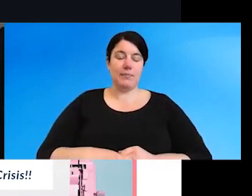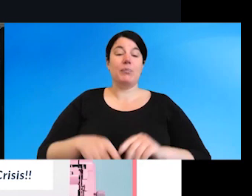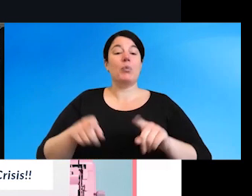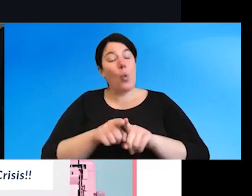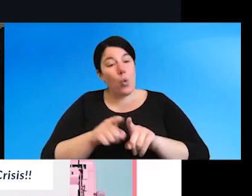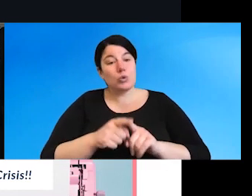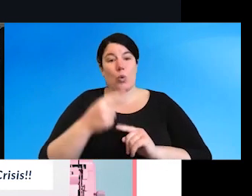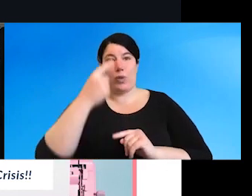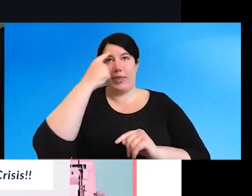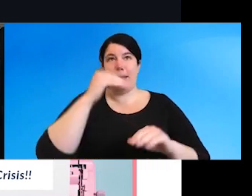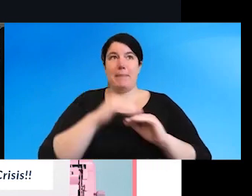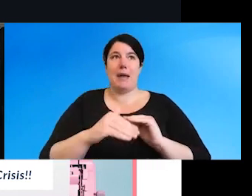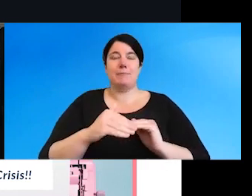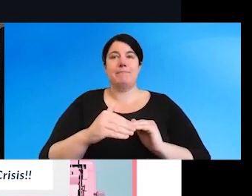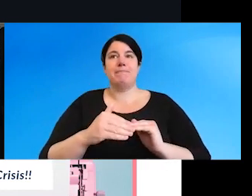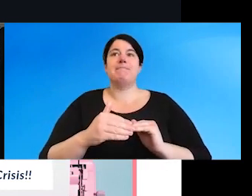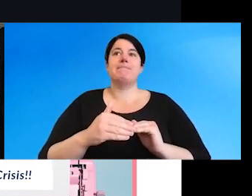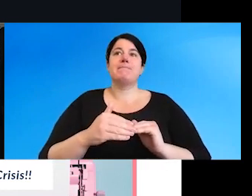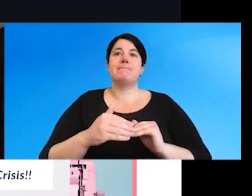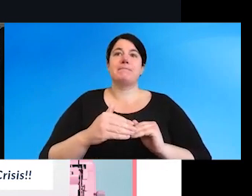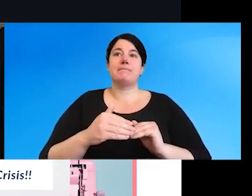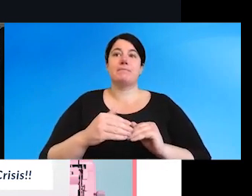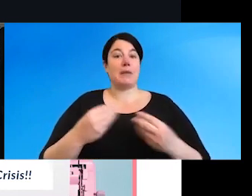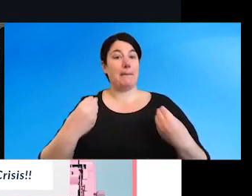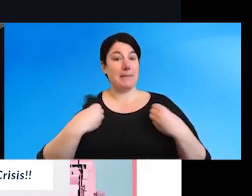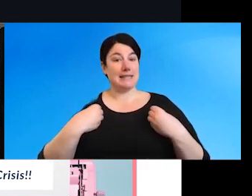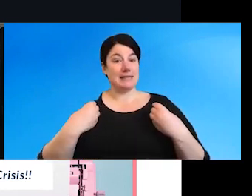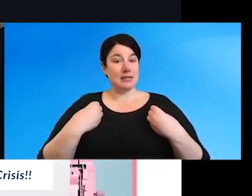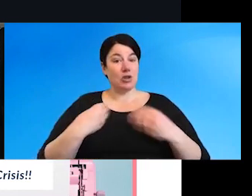you'll be at, in terms of business operations. We have of course